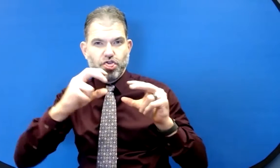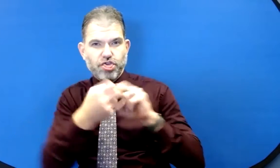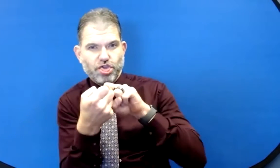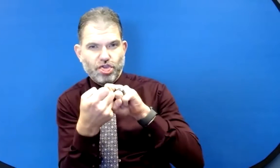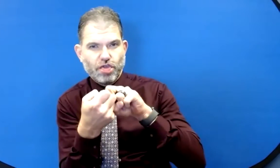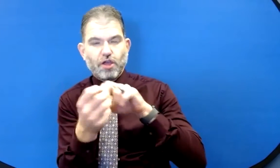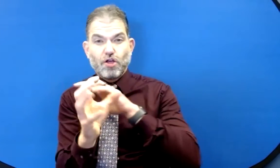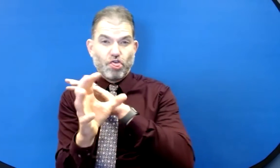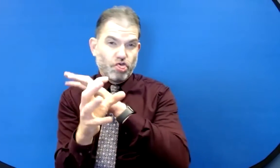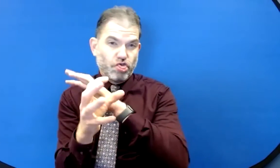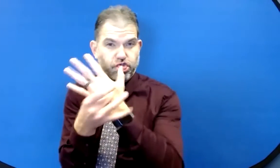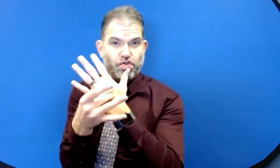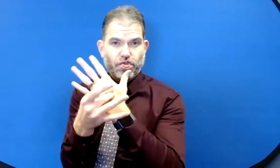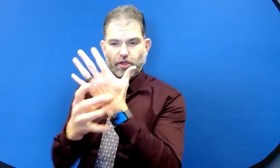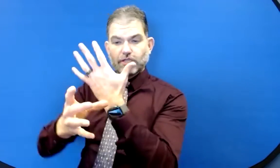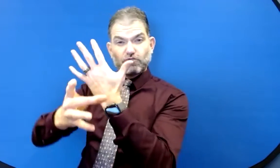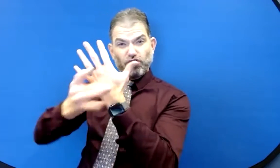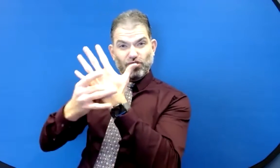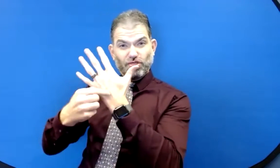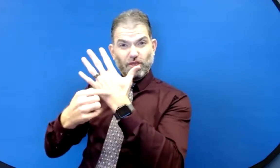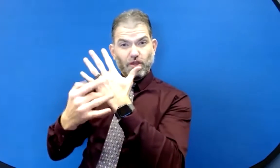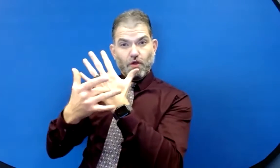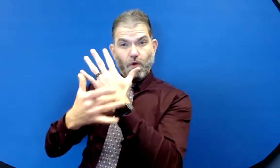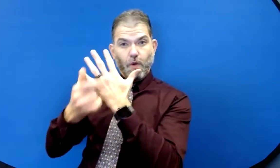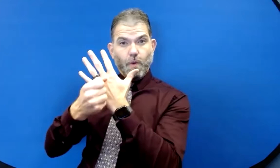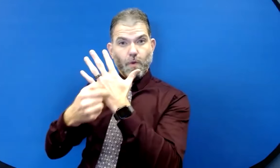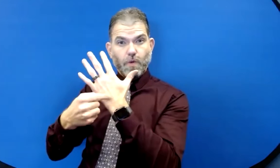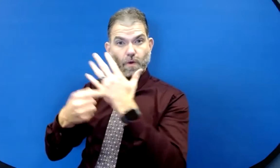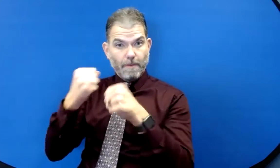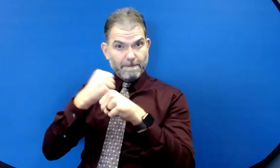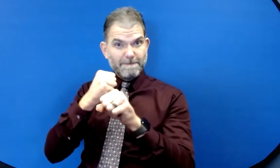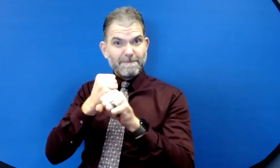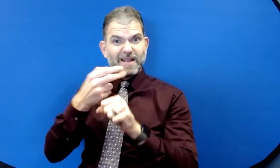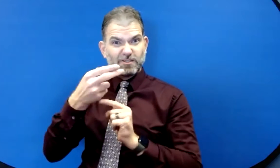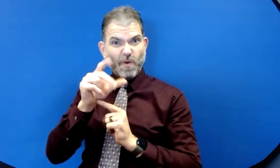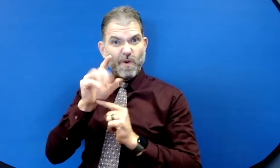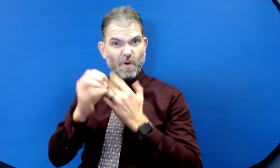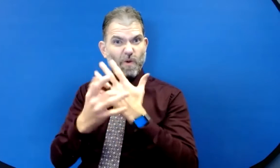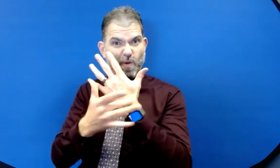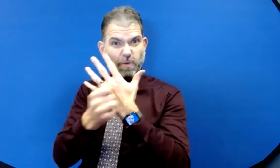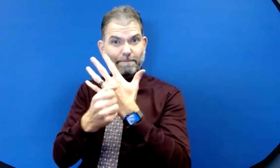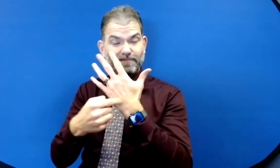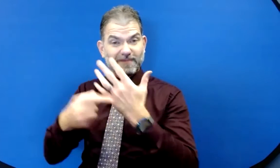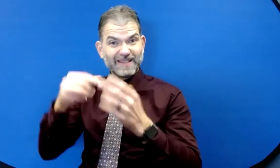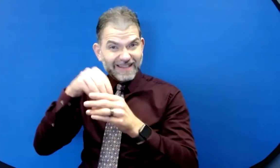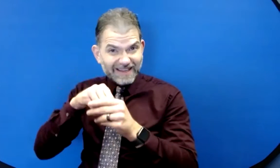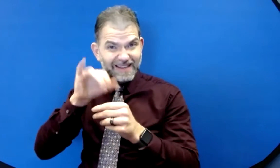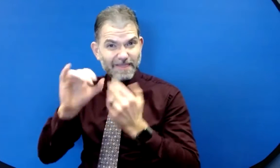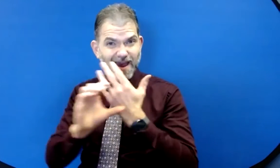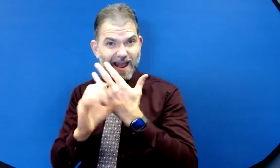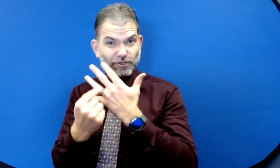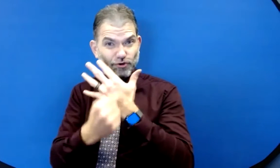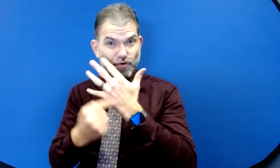ASL Interpreter: and then that pro team doesn't hold it shape anymore. It starts to deteriorate, and there leaves a whole. It leaves a whole